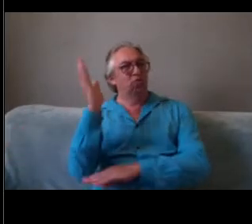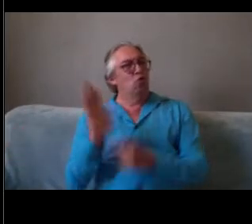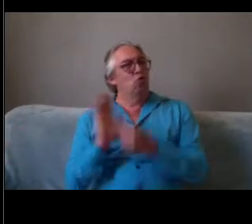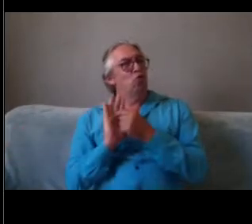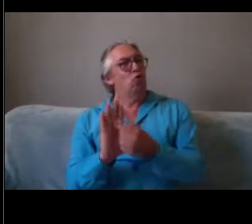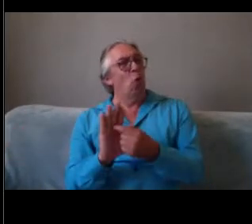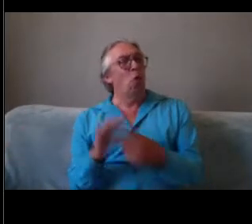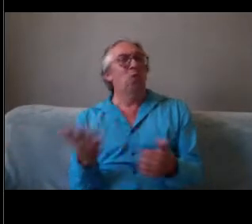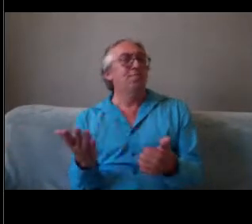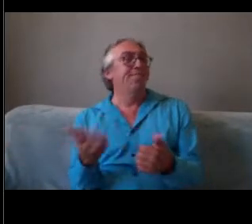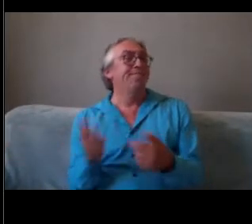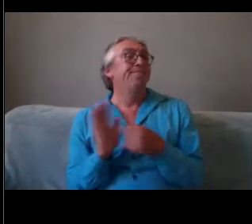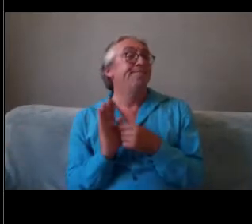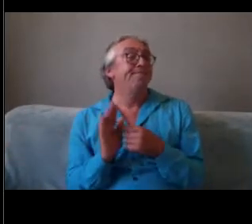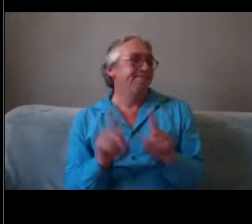I assume you can.